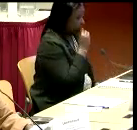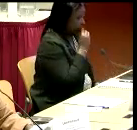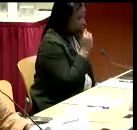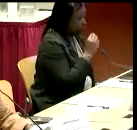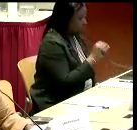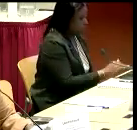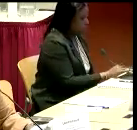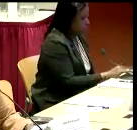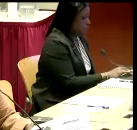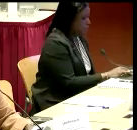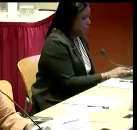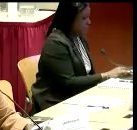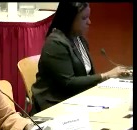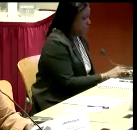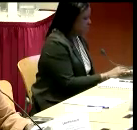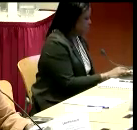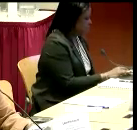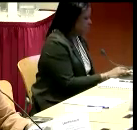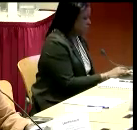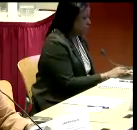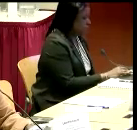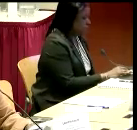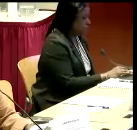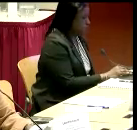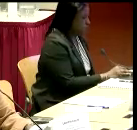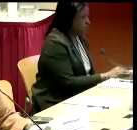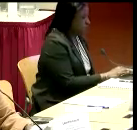with the National Center's Institute and Offices of CDC.